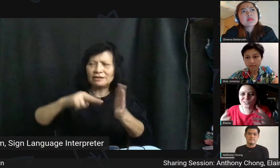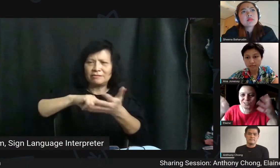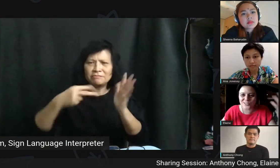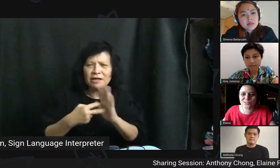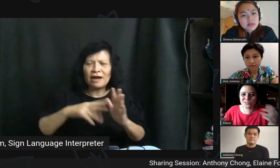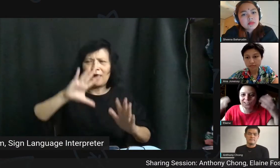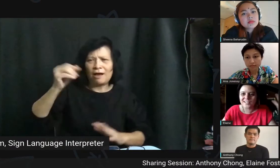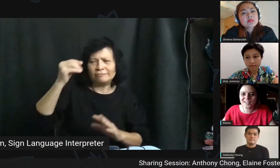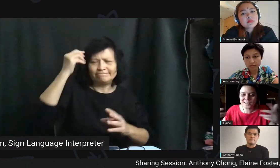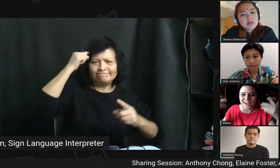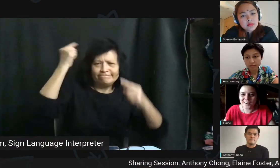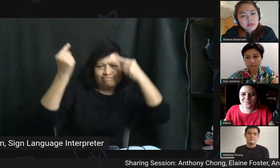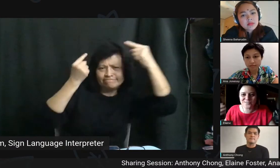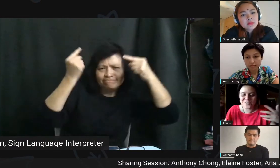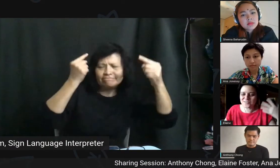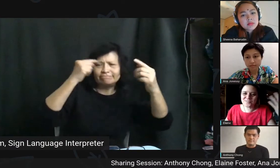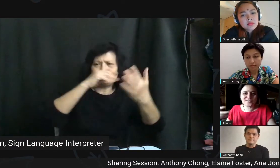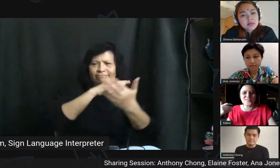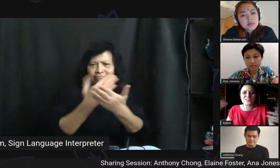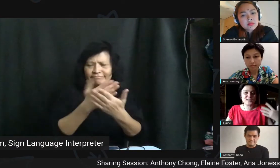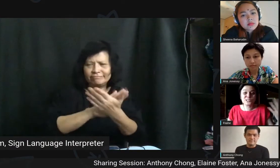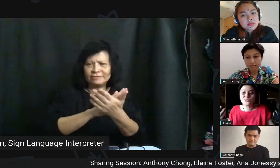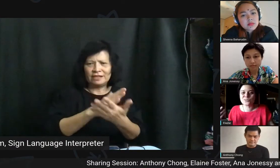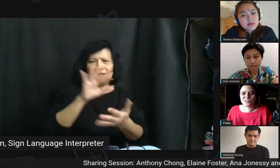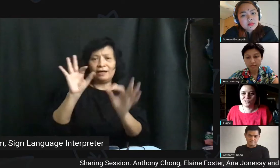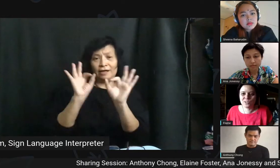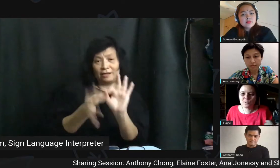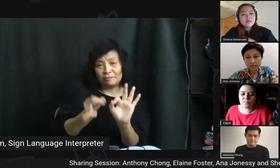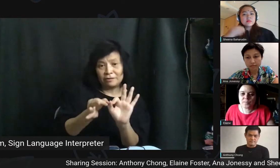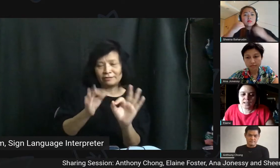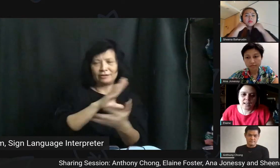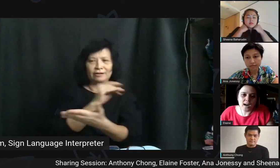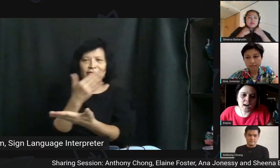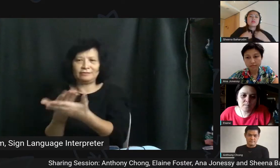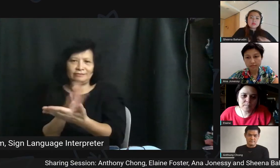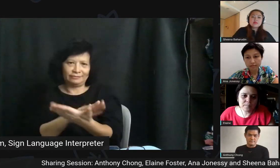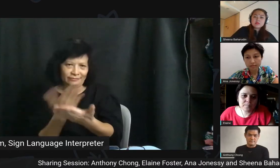are also very loose, you know.